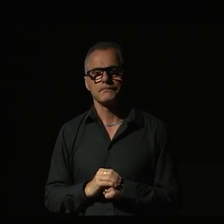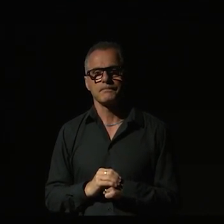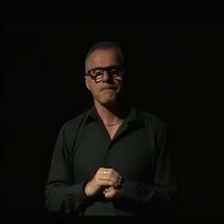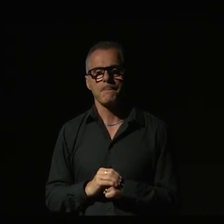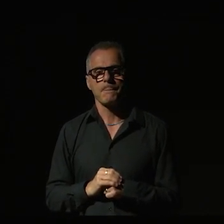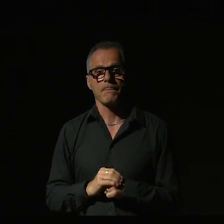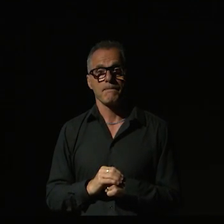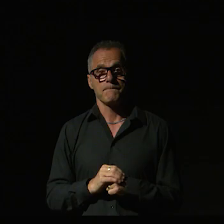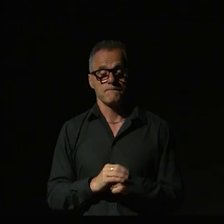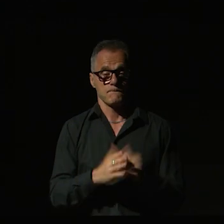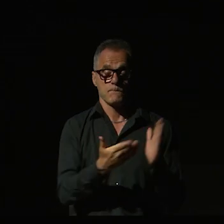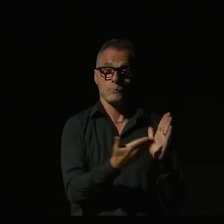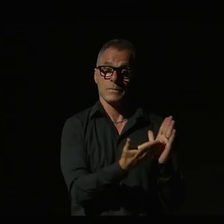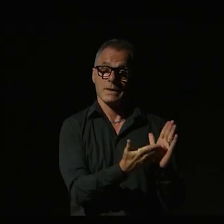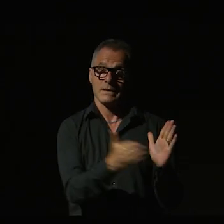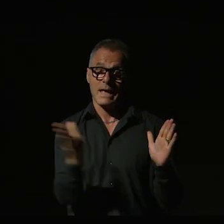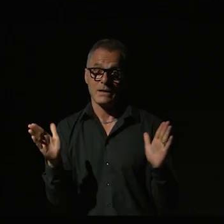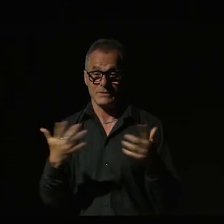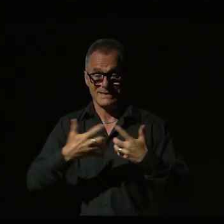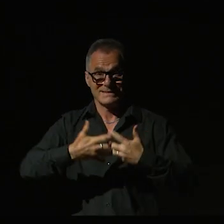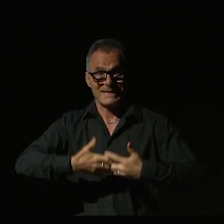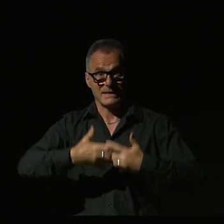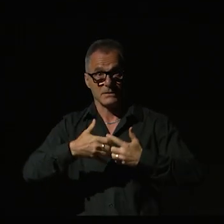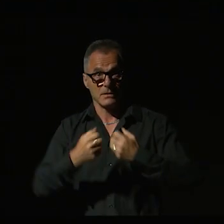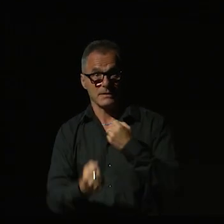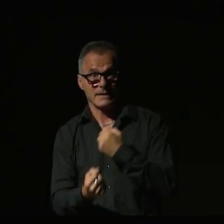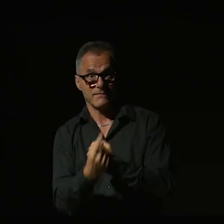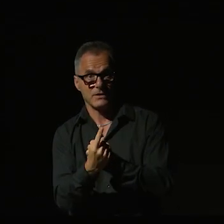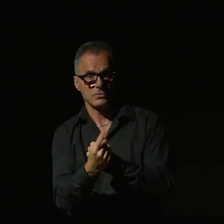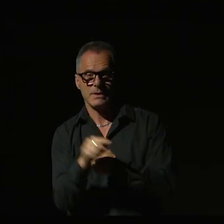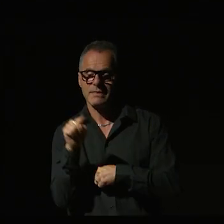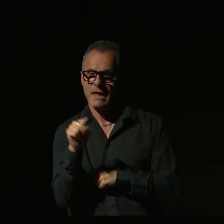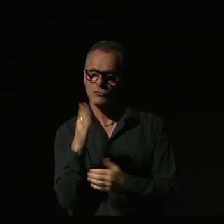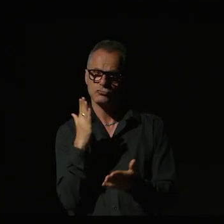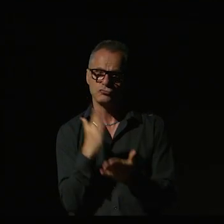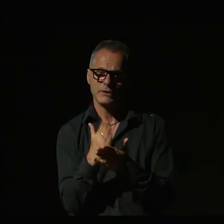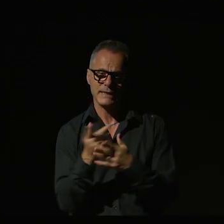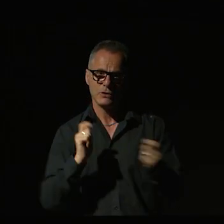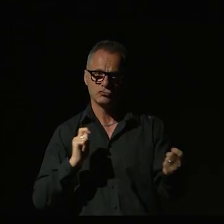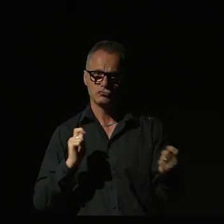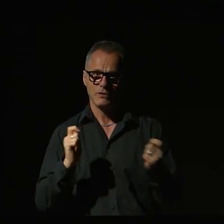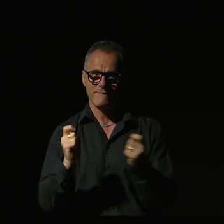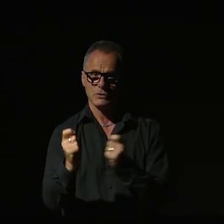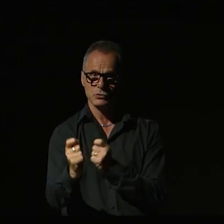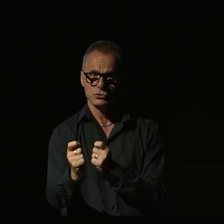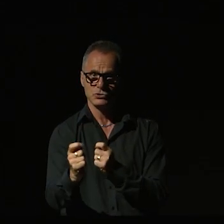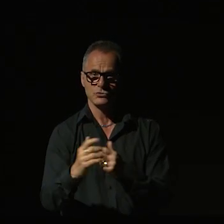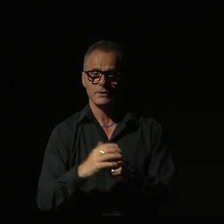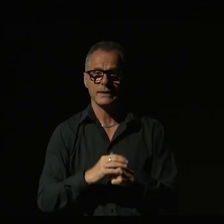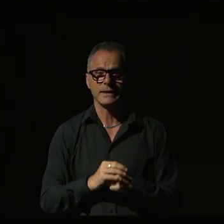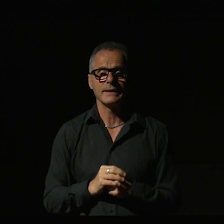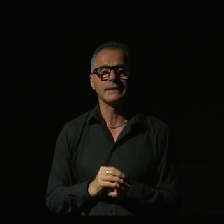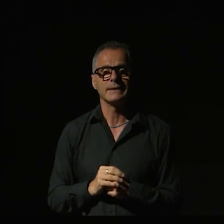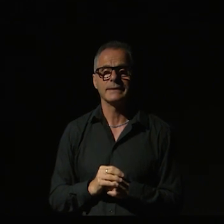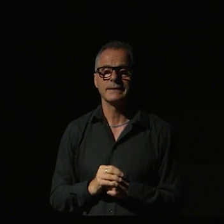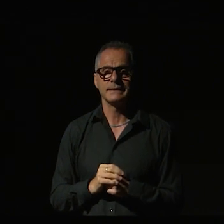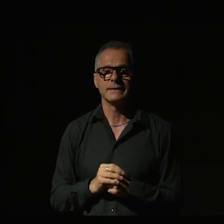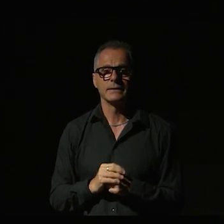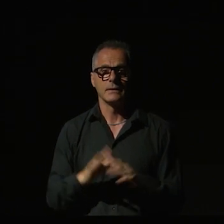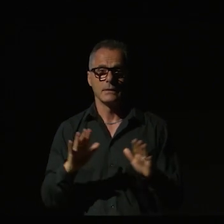The Gallery's technical innovations were indeed revolutionary. It integrates inquadratura, idealistic architecture